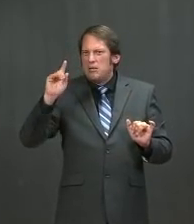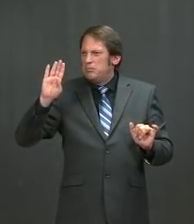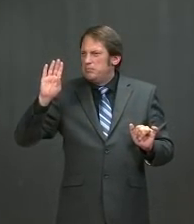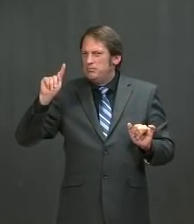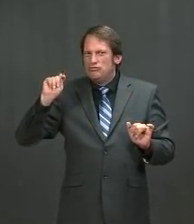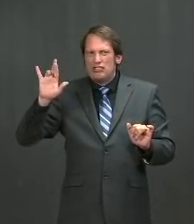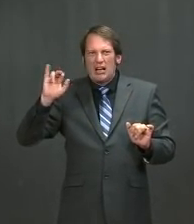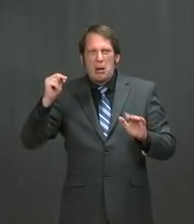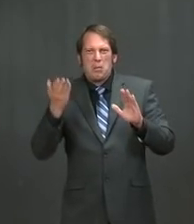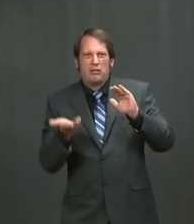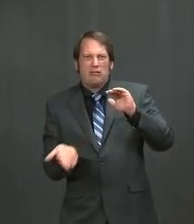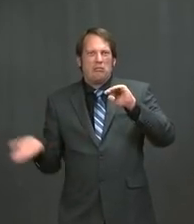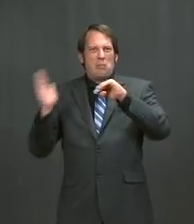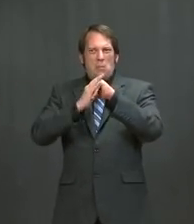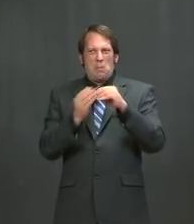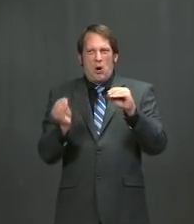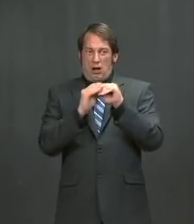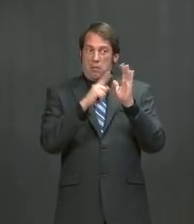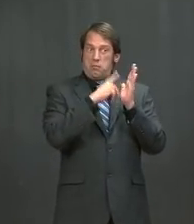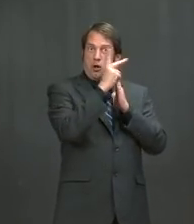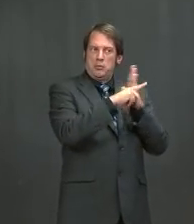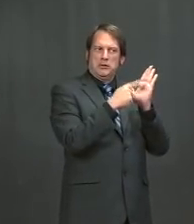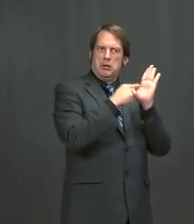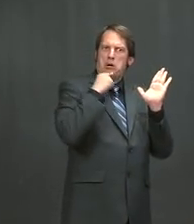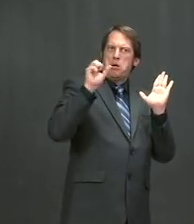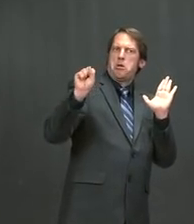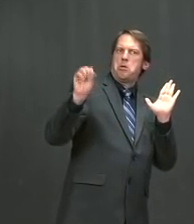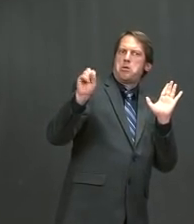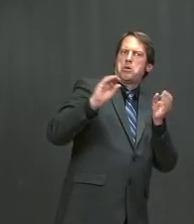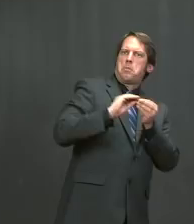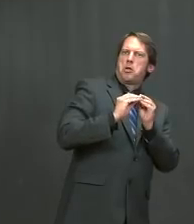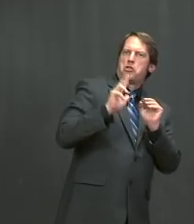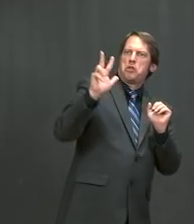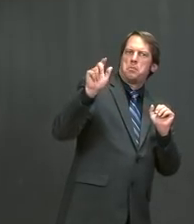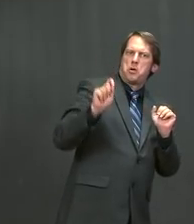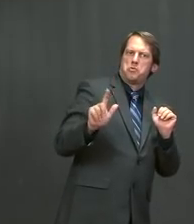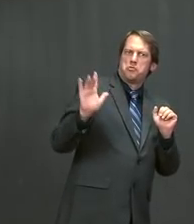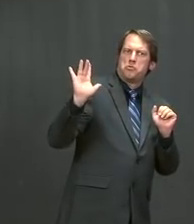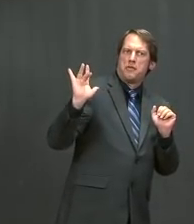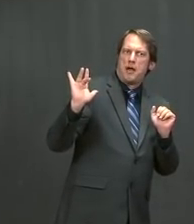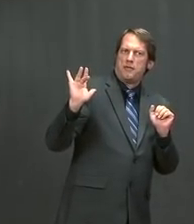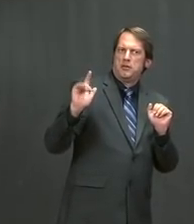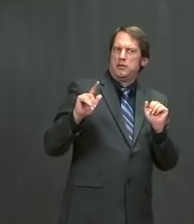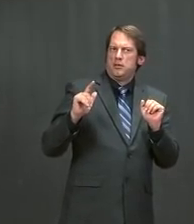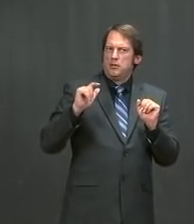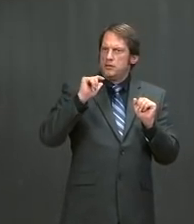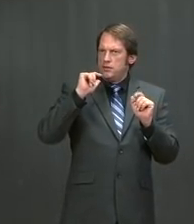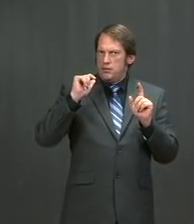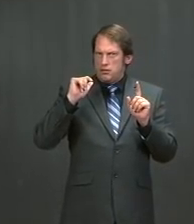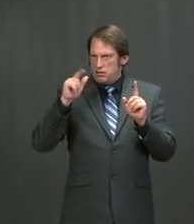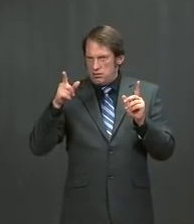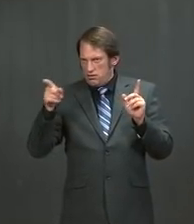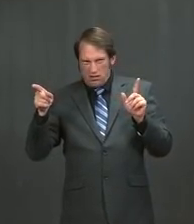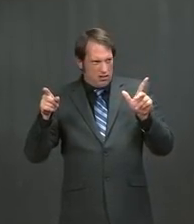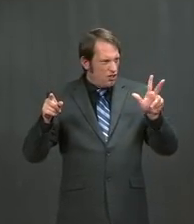So it is actually $3.25 trillion as opposed to -- Ms. Psaki: Well, we laid out very specifically each component